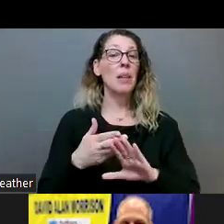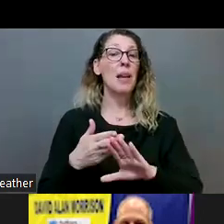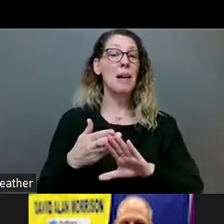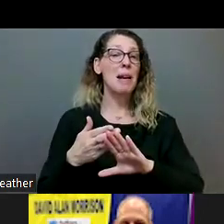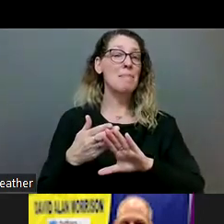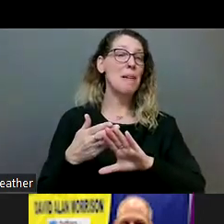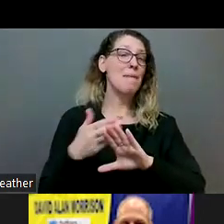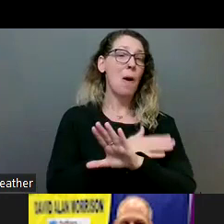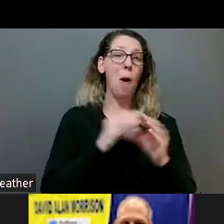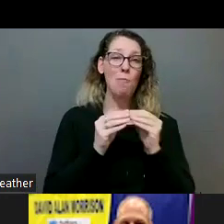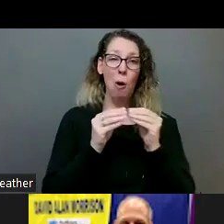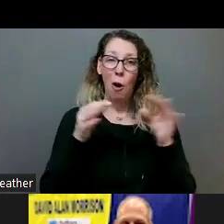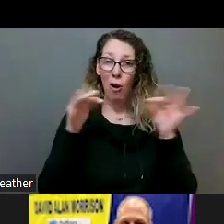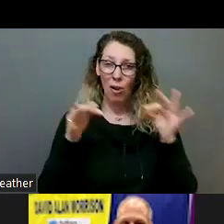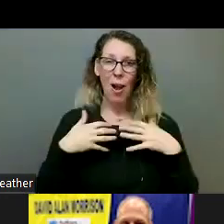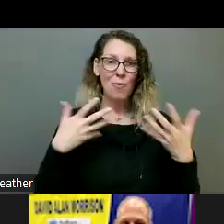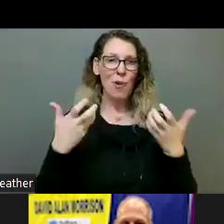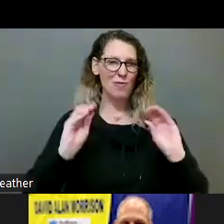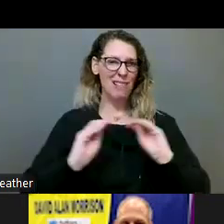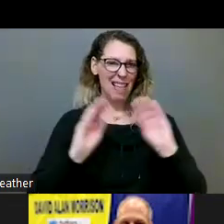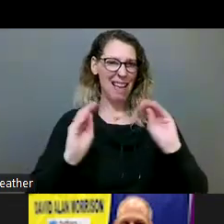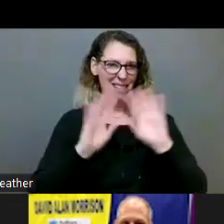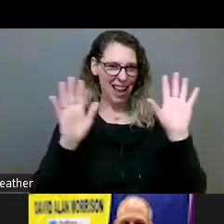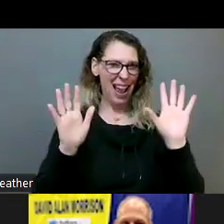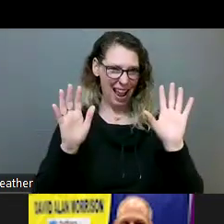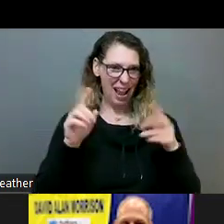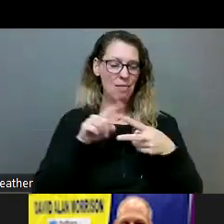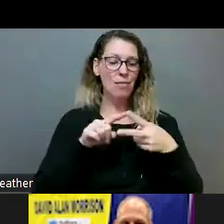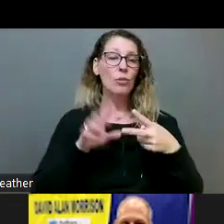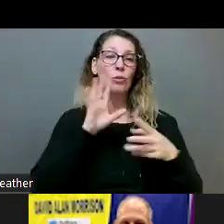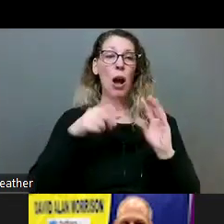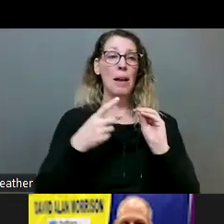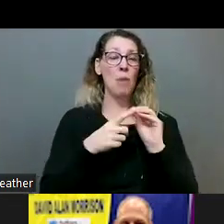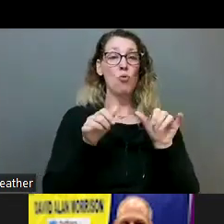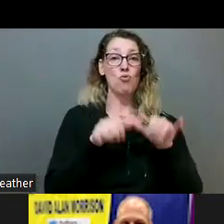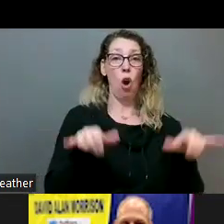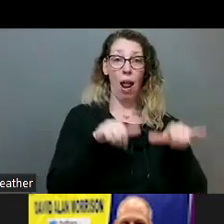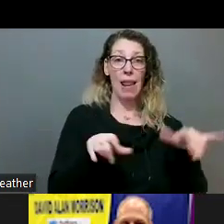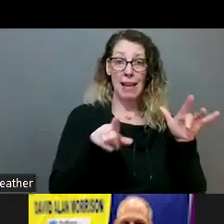I do want to clarify a couple of definitions. When we talk about chronic absenteeism, we